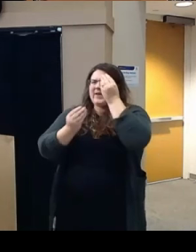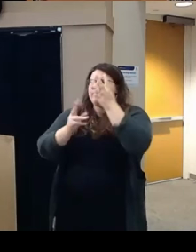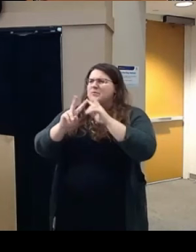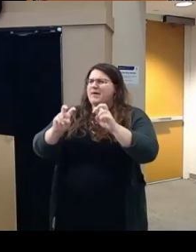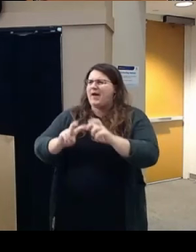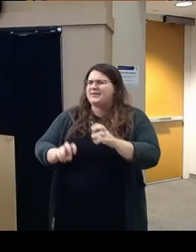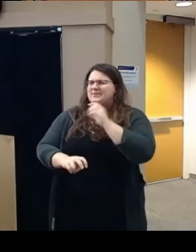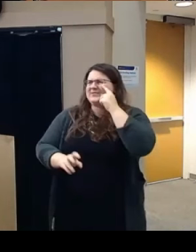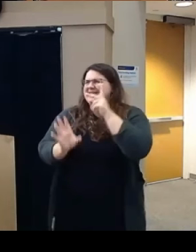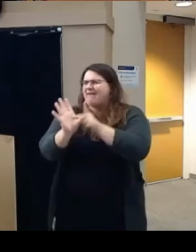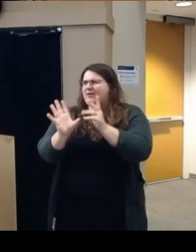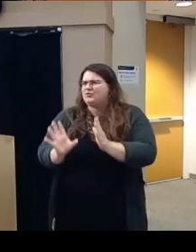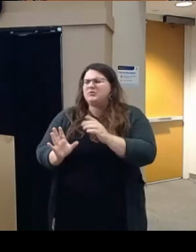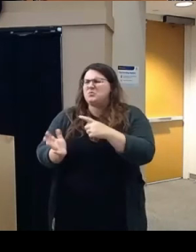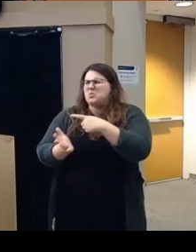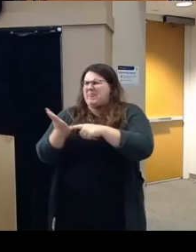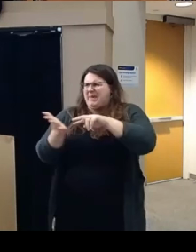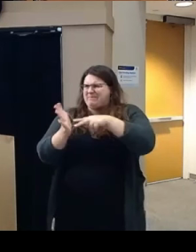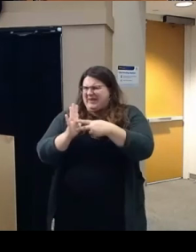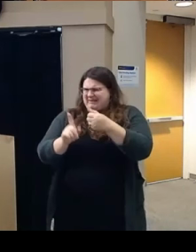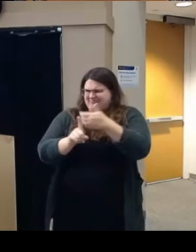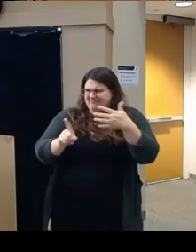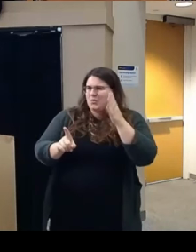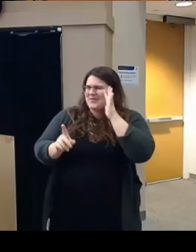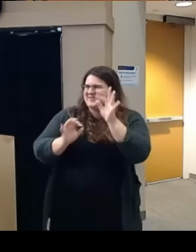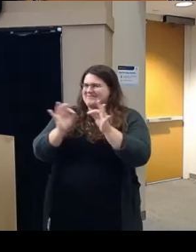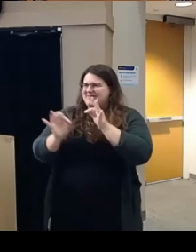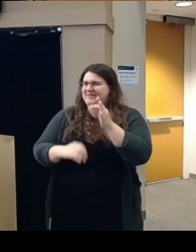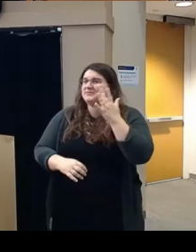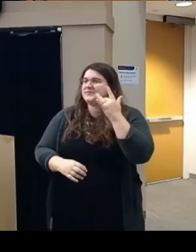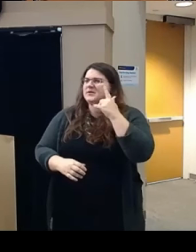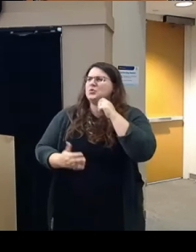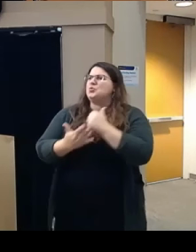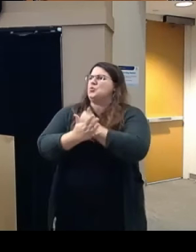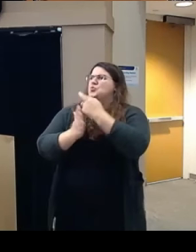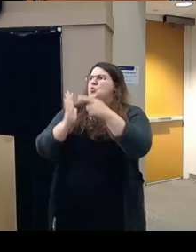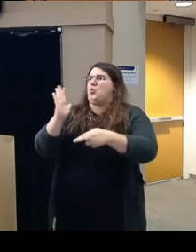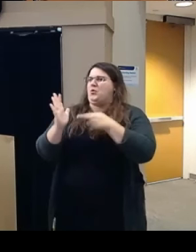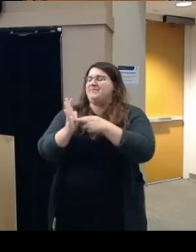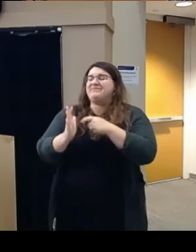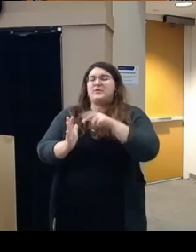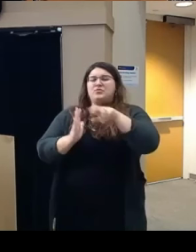bit about that what that role entails because it's a new one um so that role really has two functions